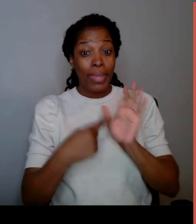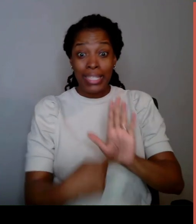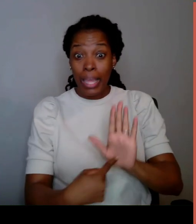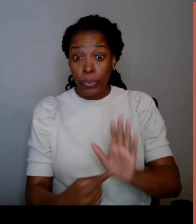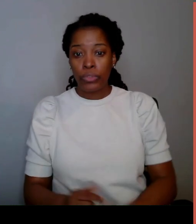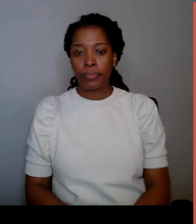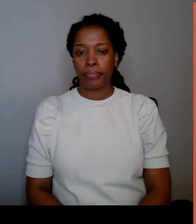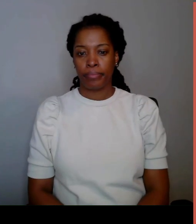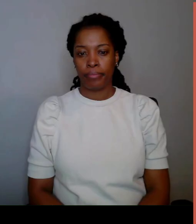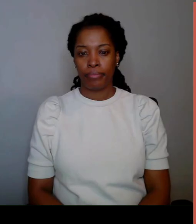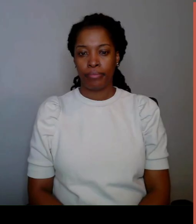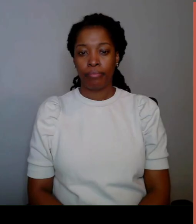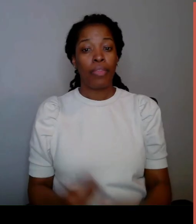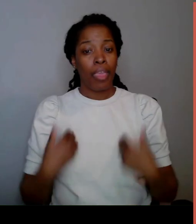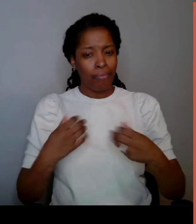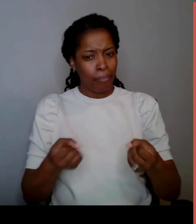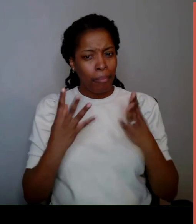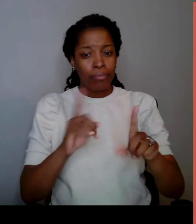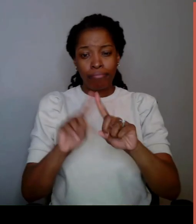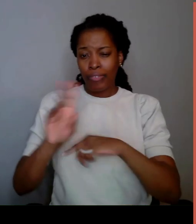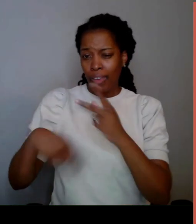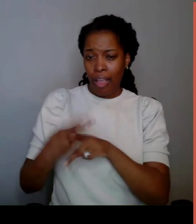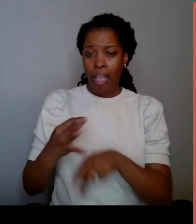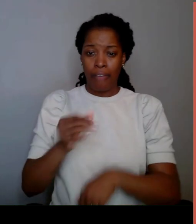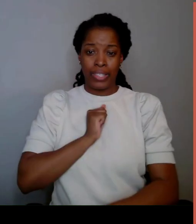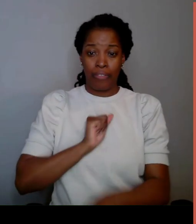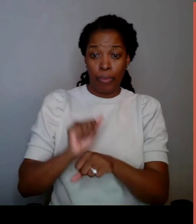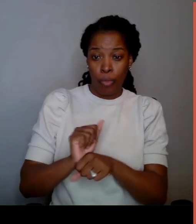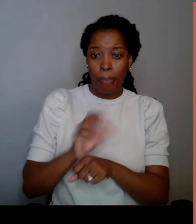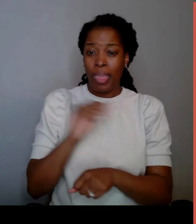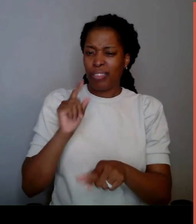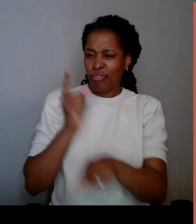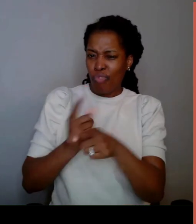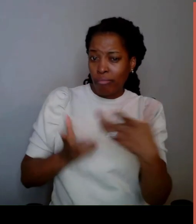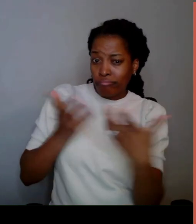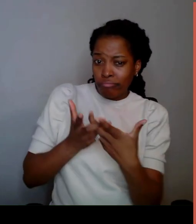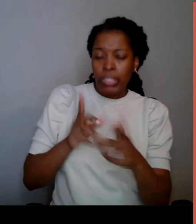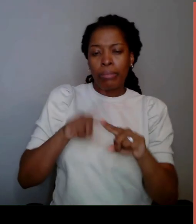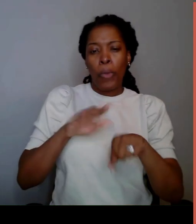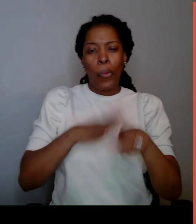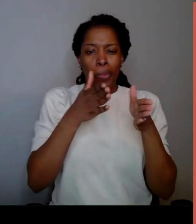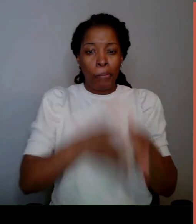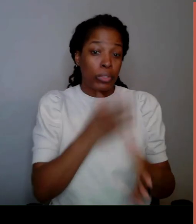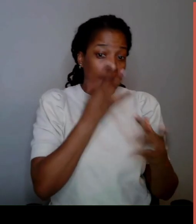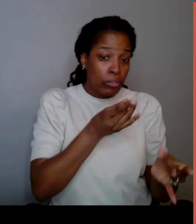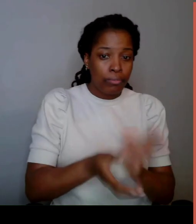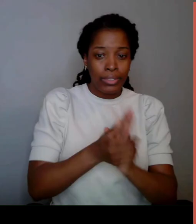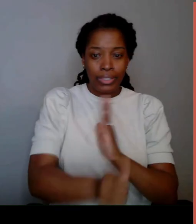and the right fit depends on a person's interests, skills, needs, abilities, and any barriers they may face.